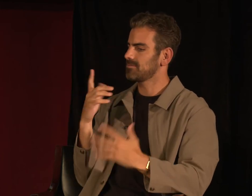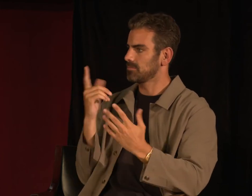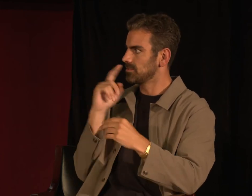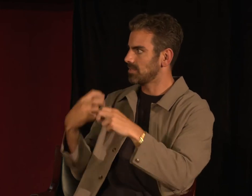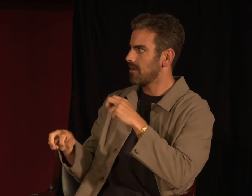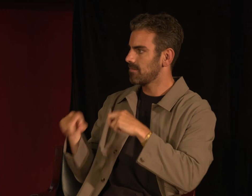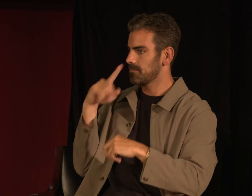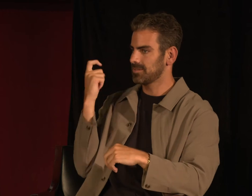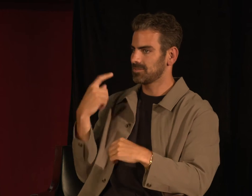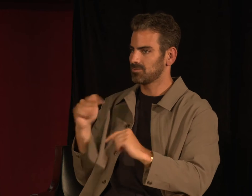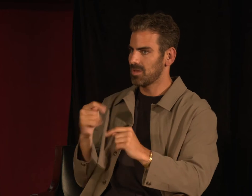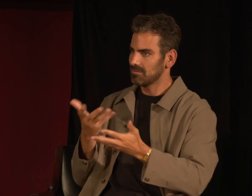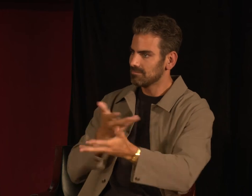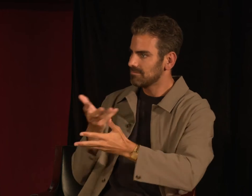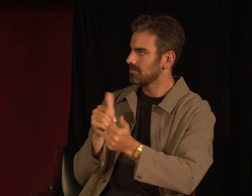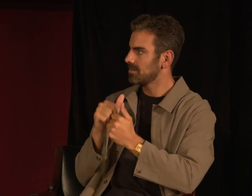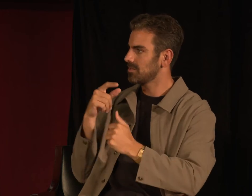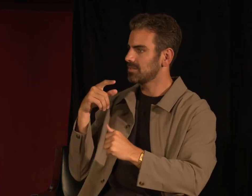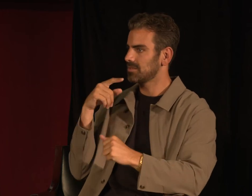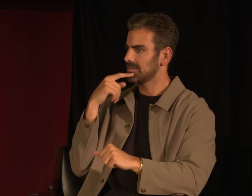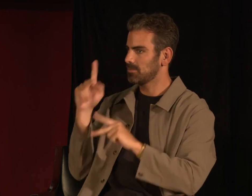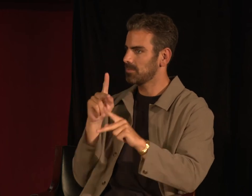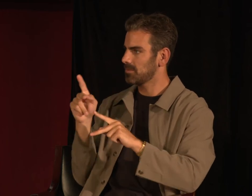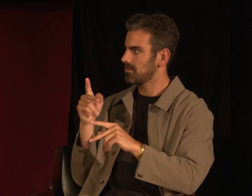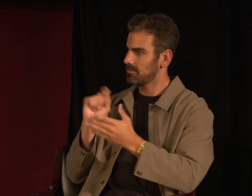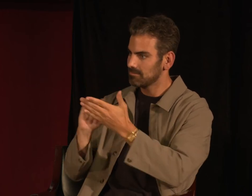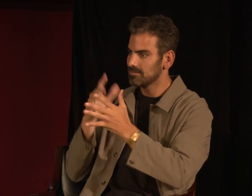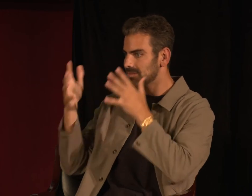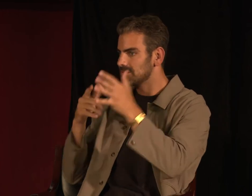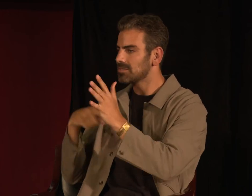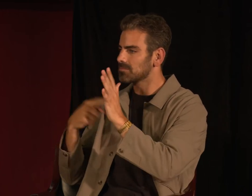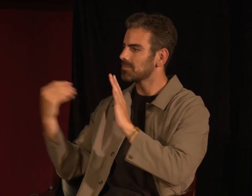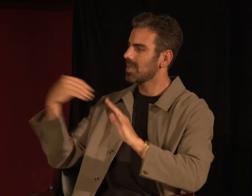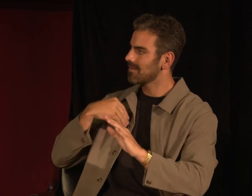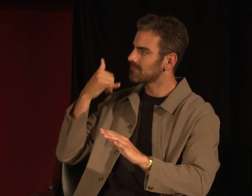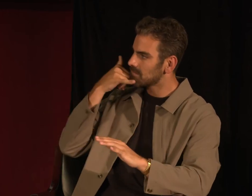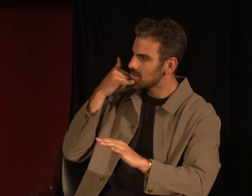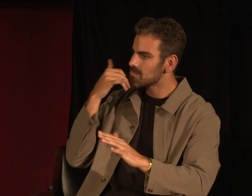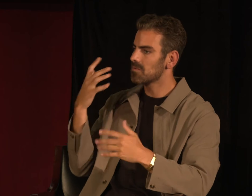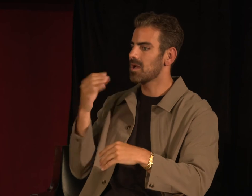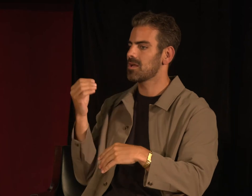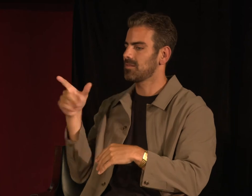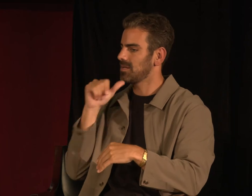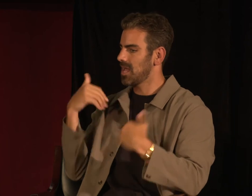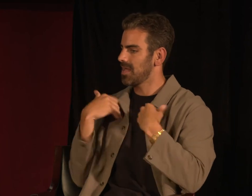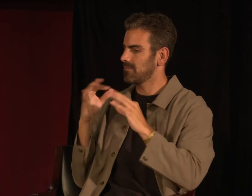We didn't have Internet. It was tough. It was really tough. So I had to really learn how to work with hearing people for such a long time.